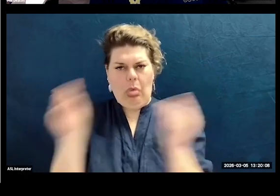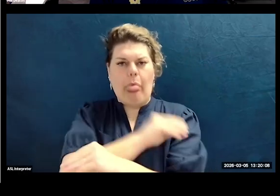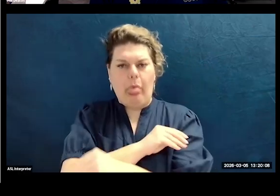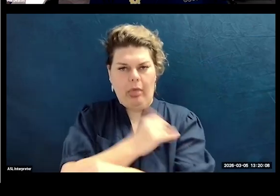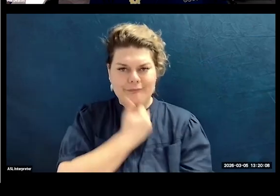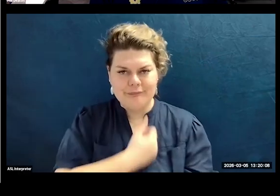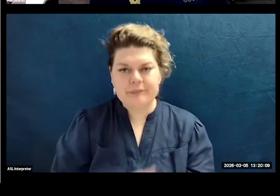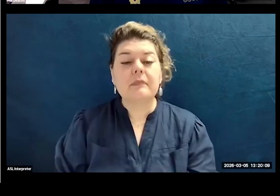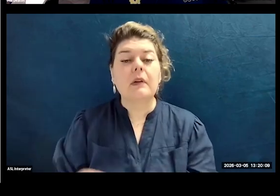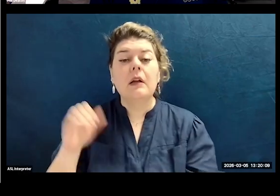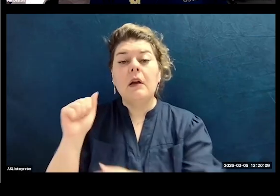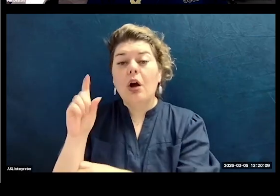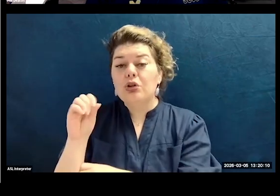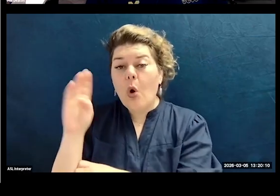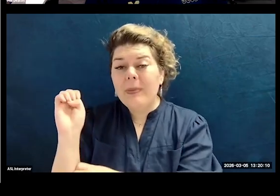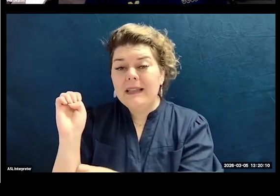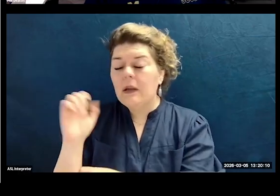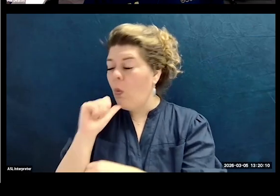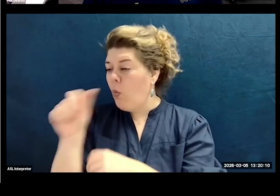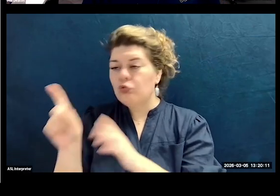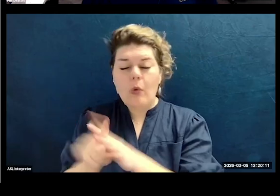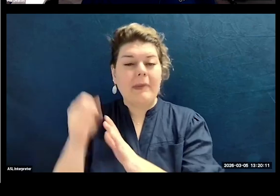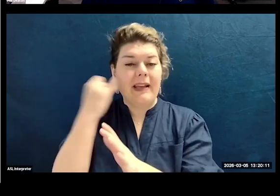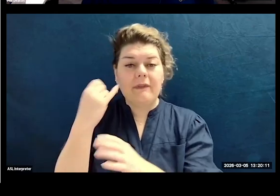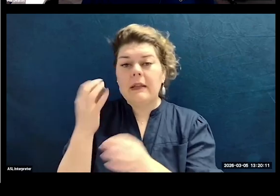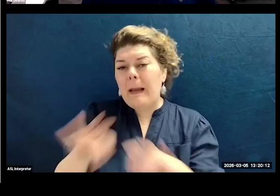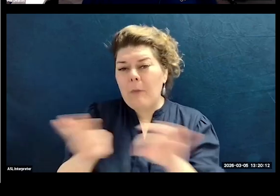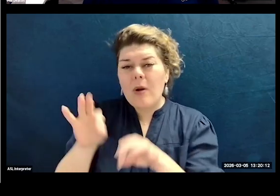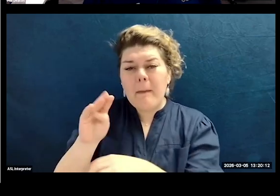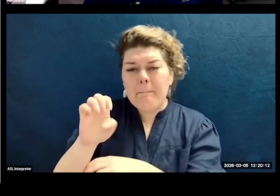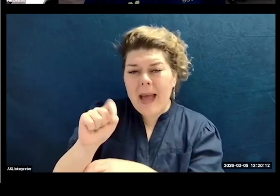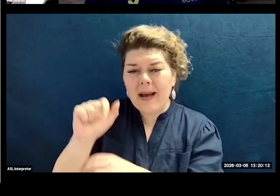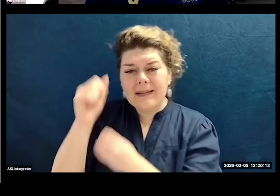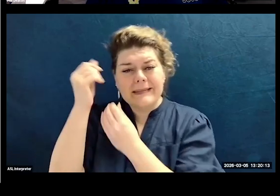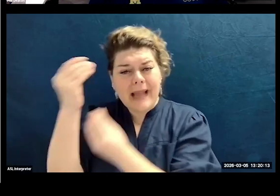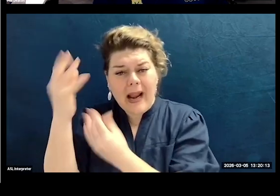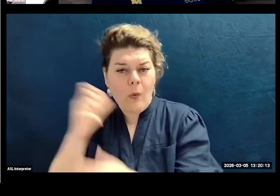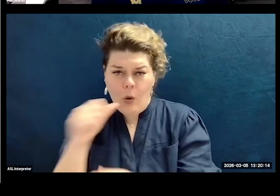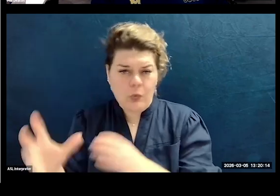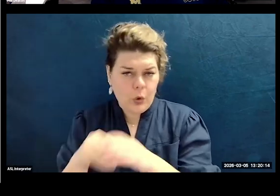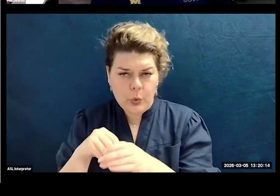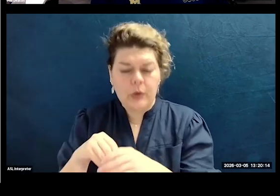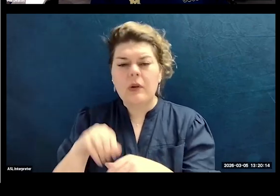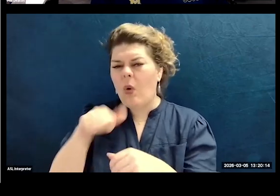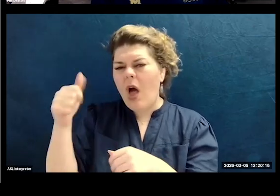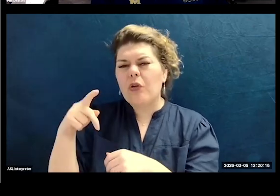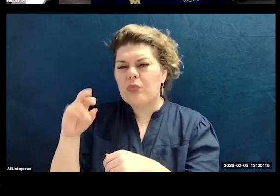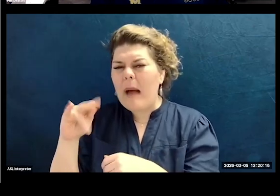Additionally, Adobe is not going to populate important metadata and properties for you, which means that there's still gonna be a little bit of extra work to do